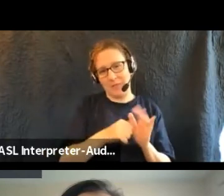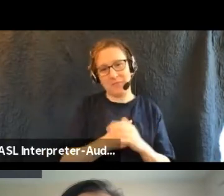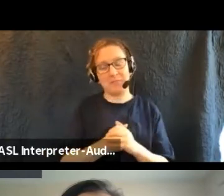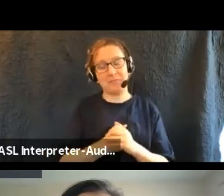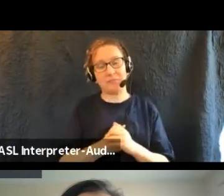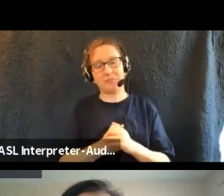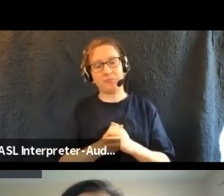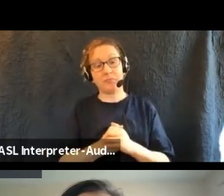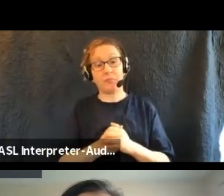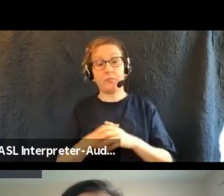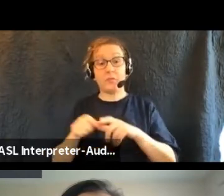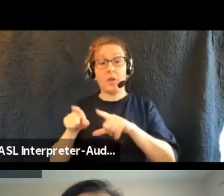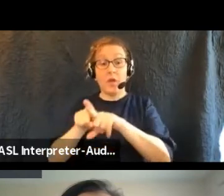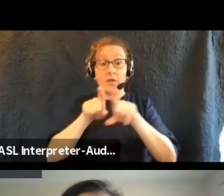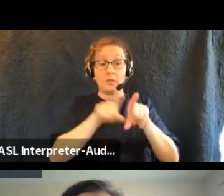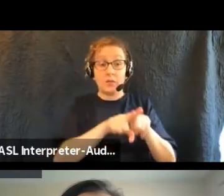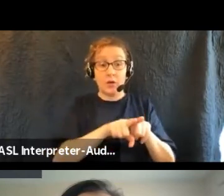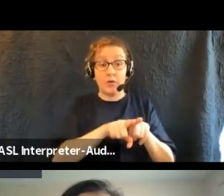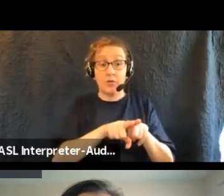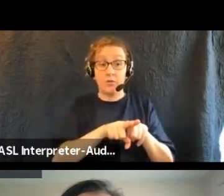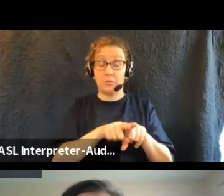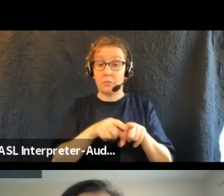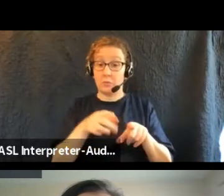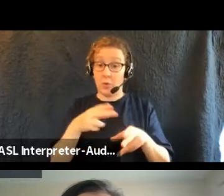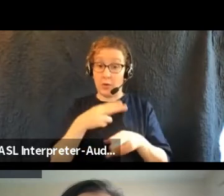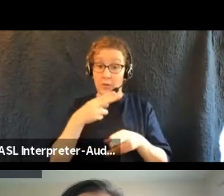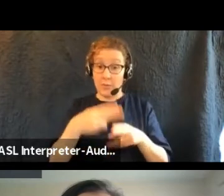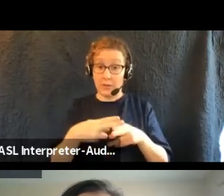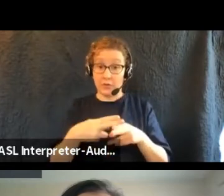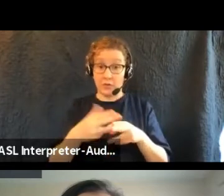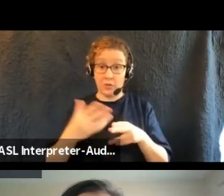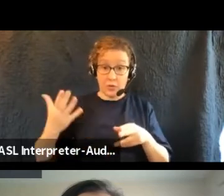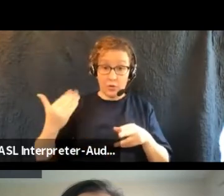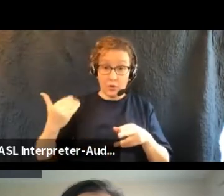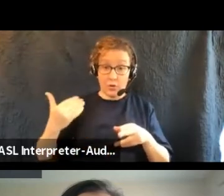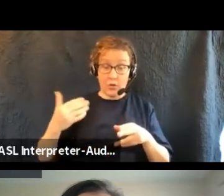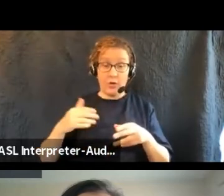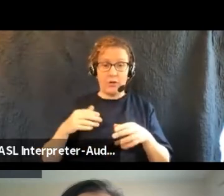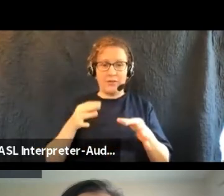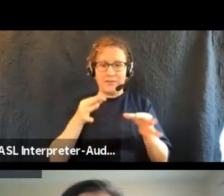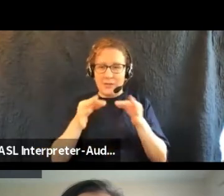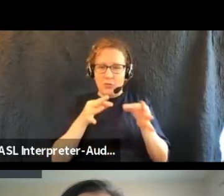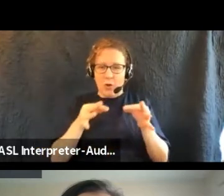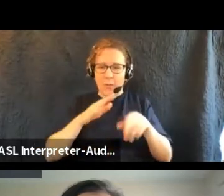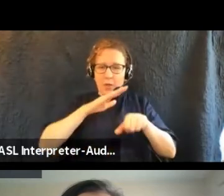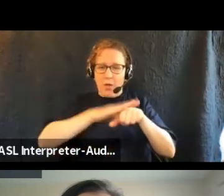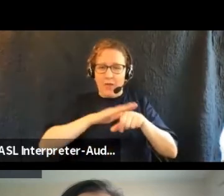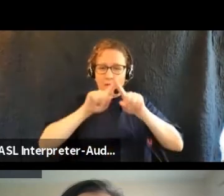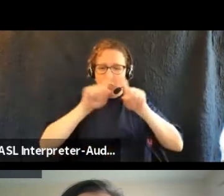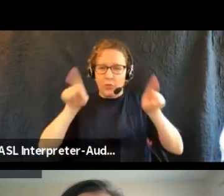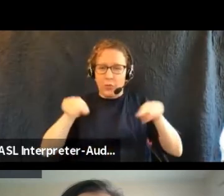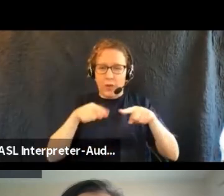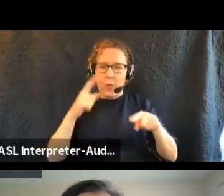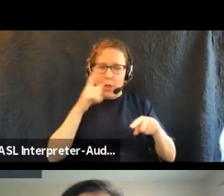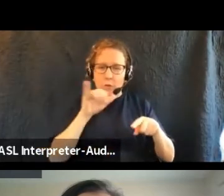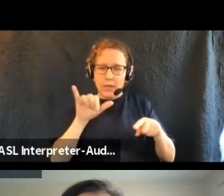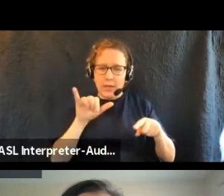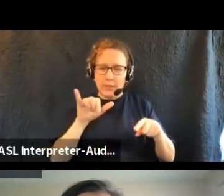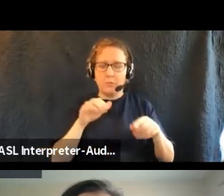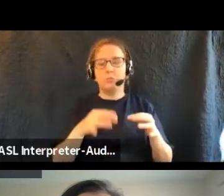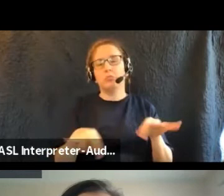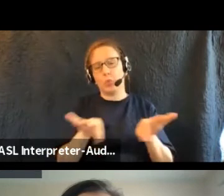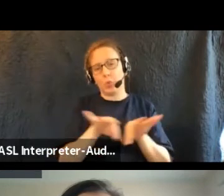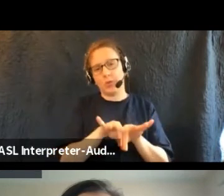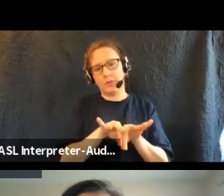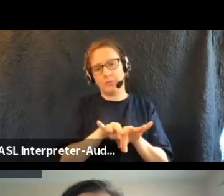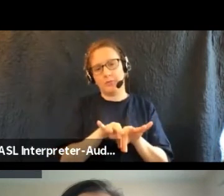Also, as mentioned earlier, describing what's on the screen is important if that is important,